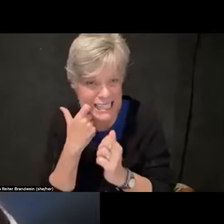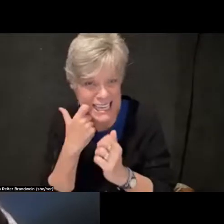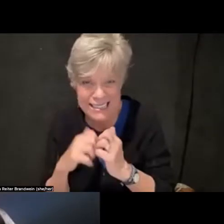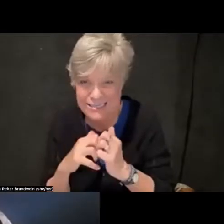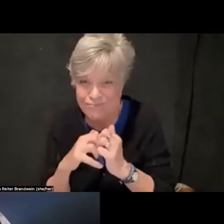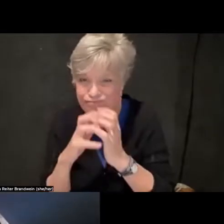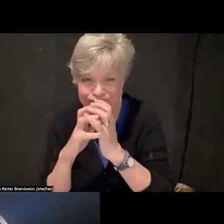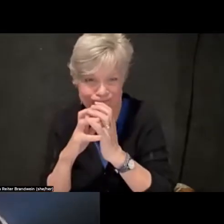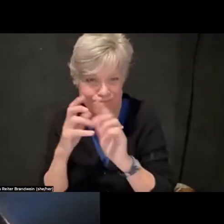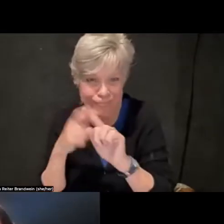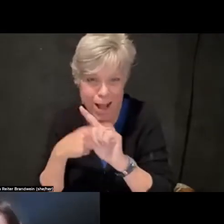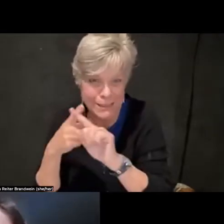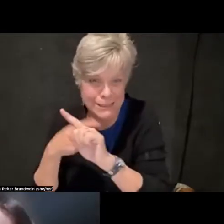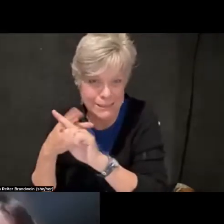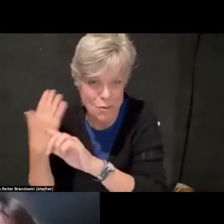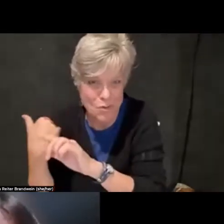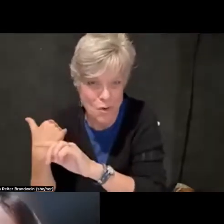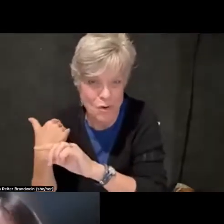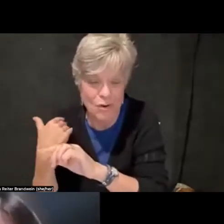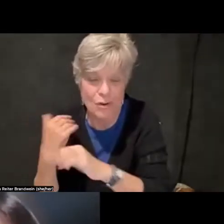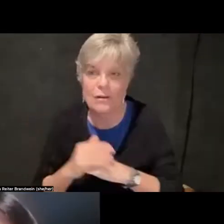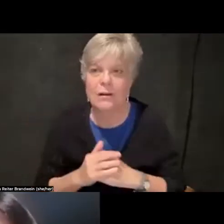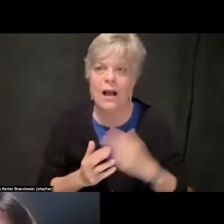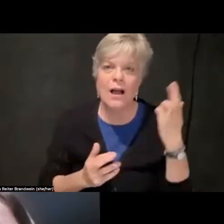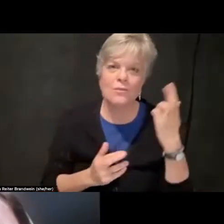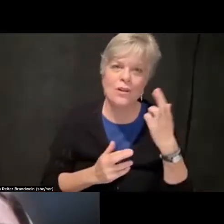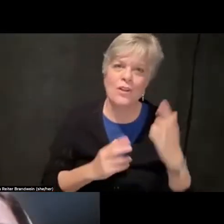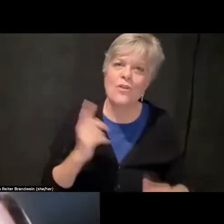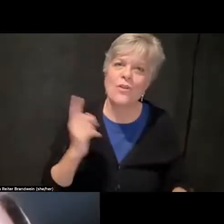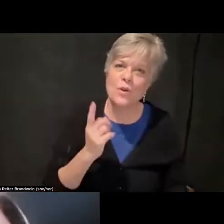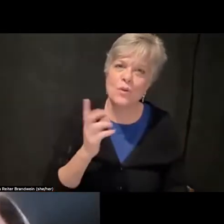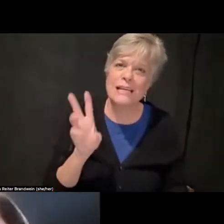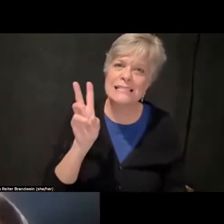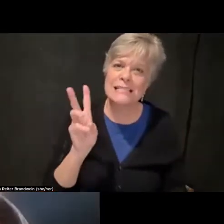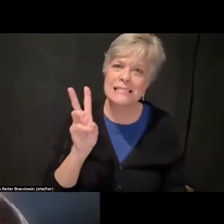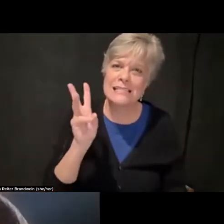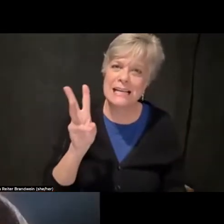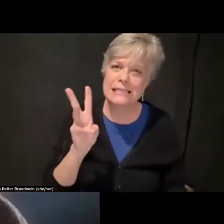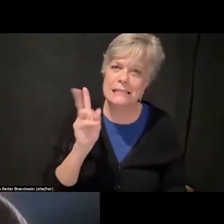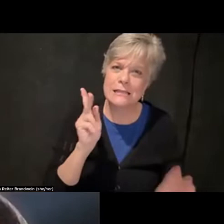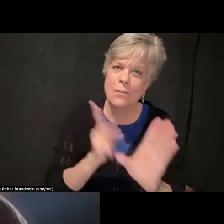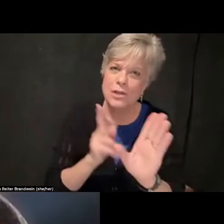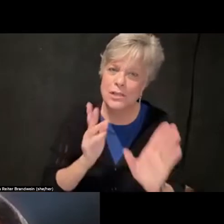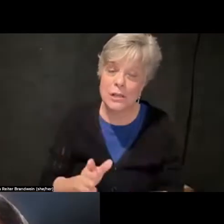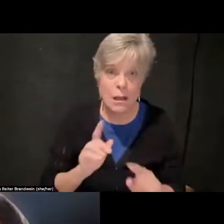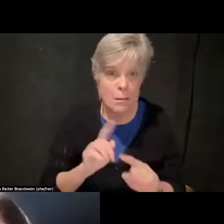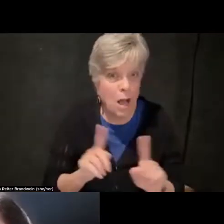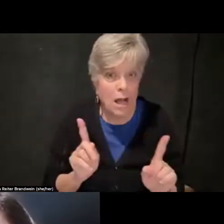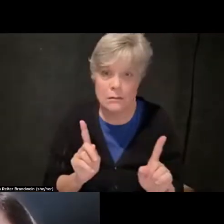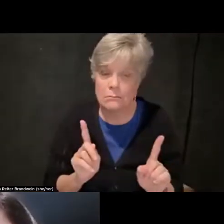And again, I realized there were only six participants, but I think we said this in the last session, right?